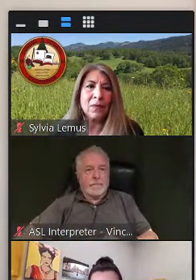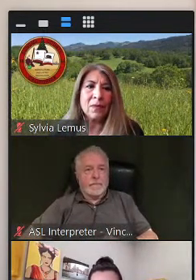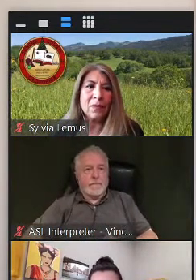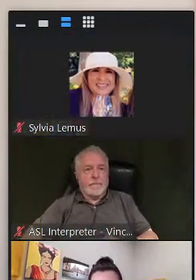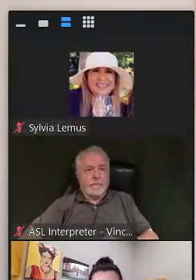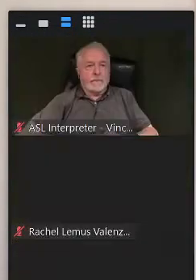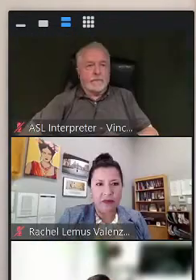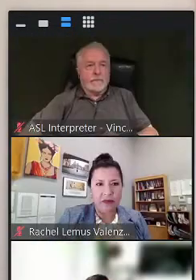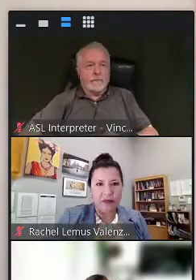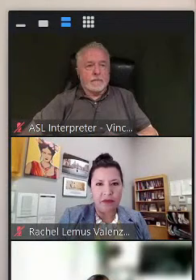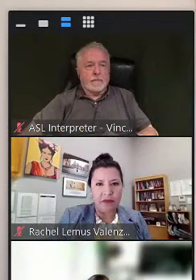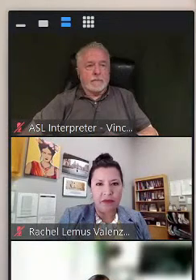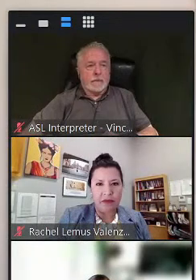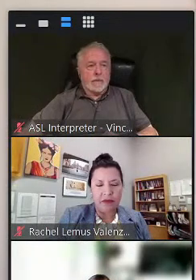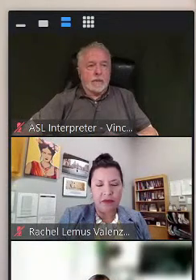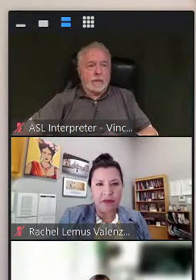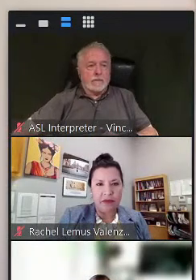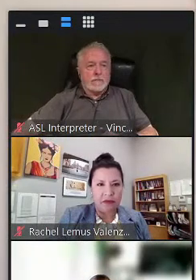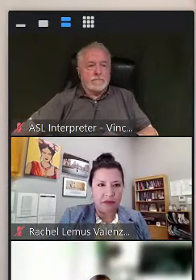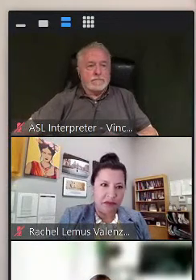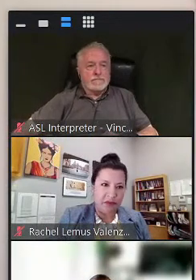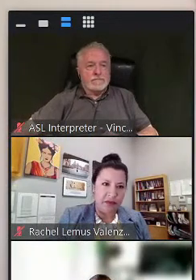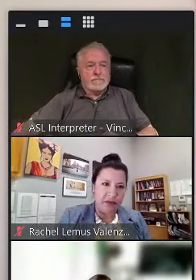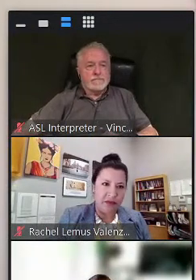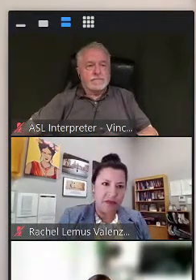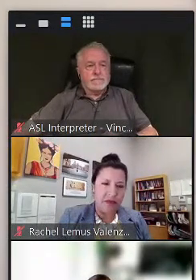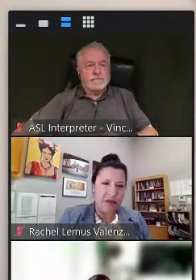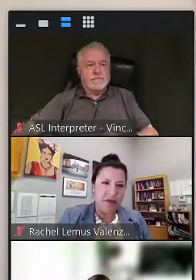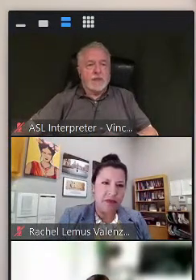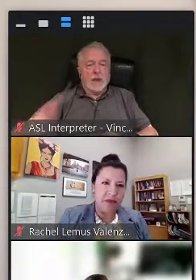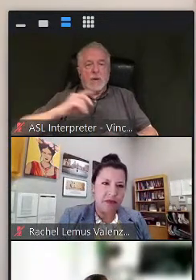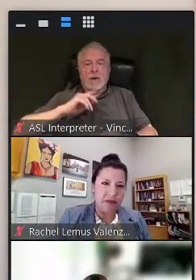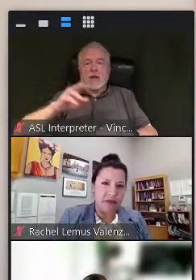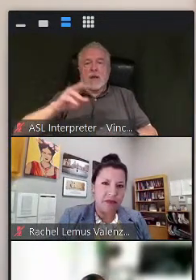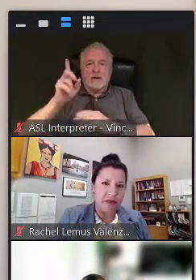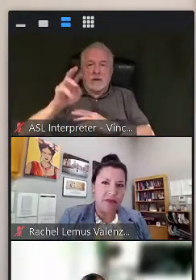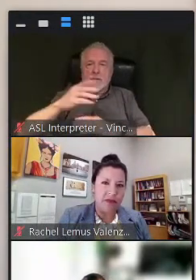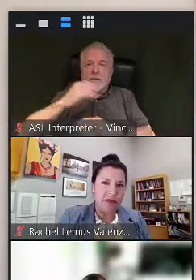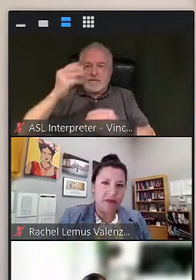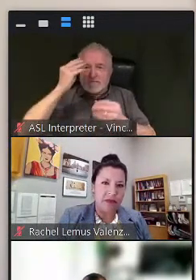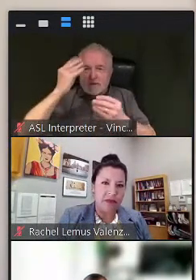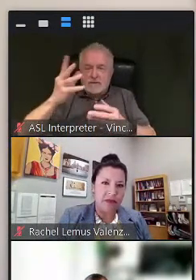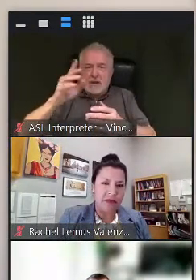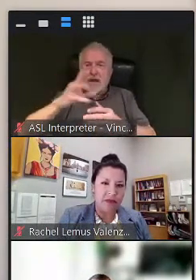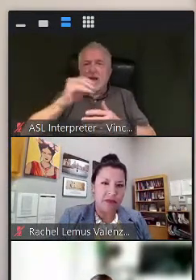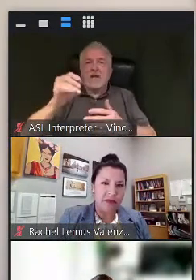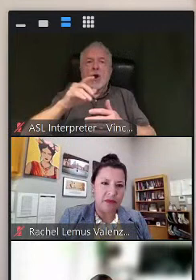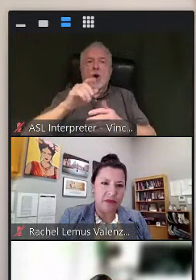We have worked very hard with Dr. Harrington to give you all the best information and the orientation